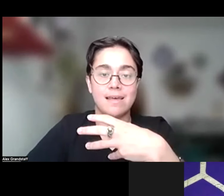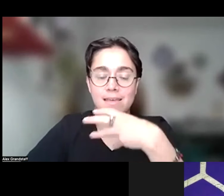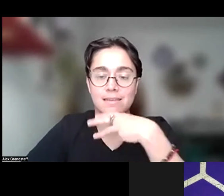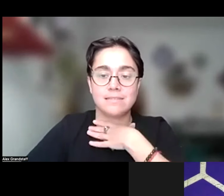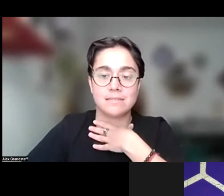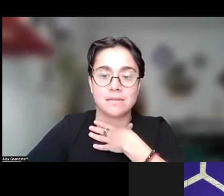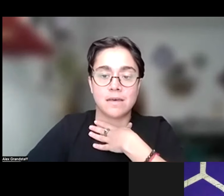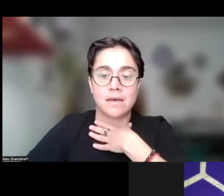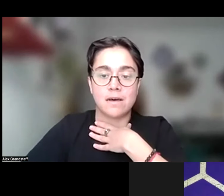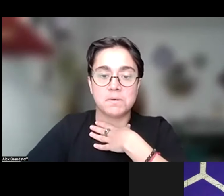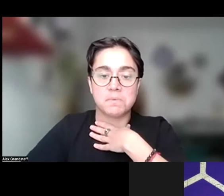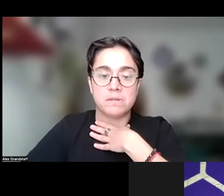I will fall back on discussing immigration.